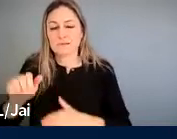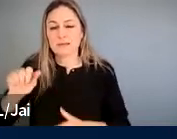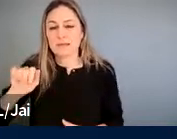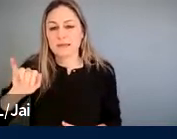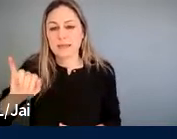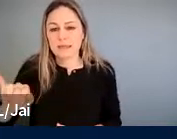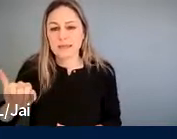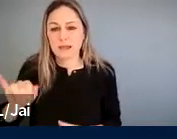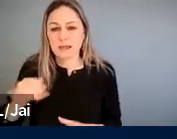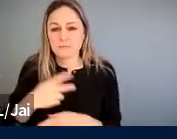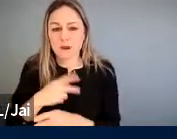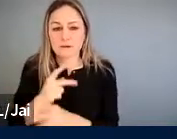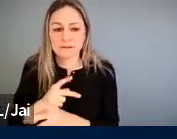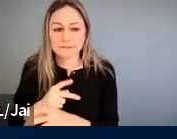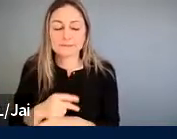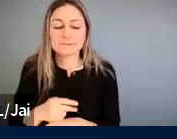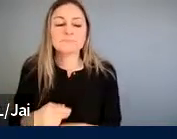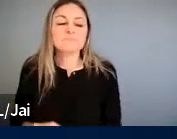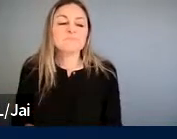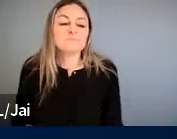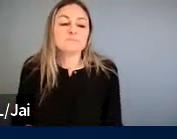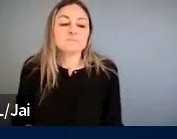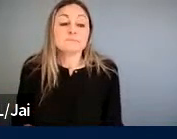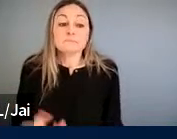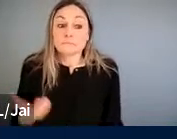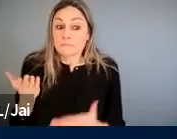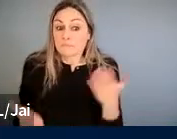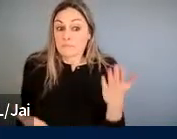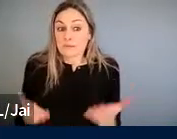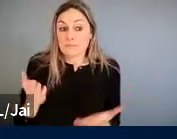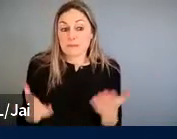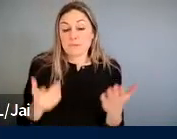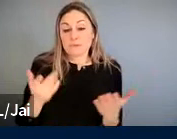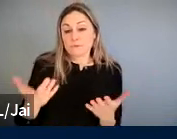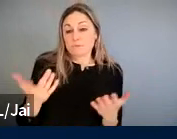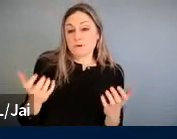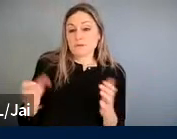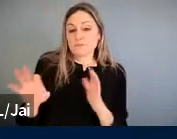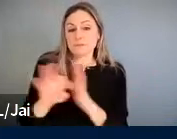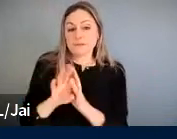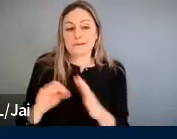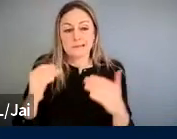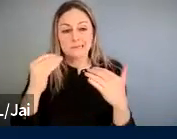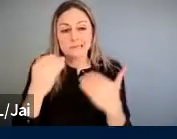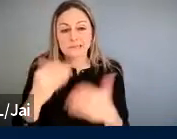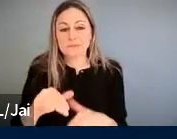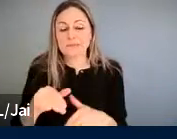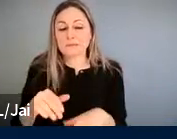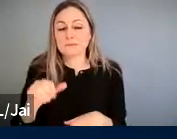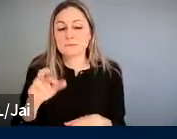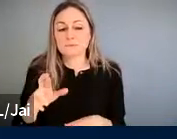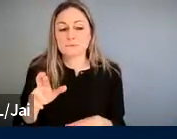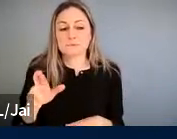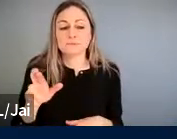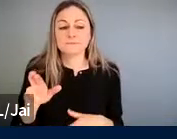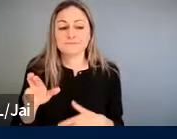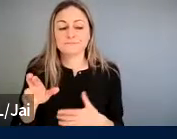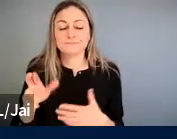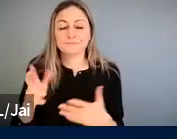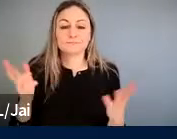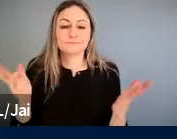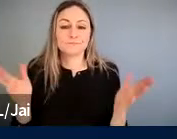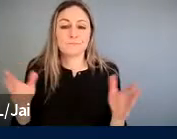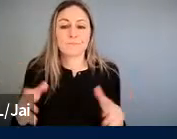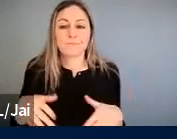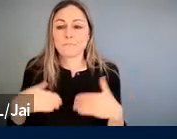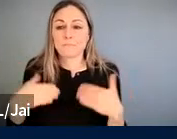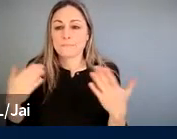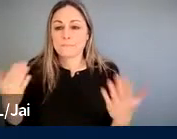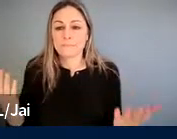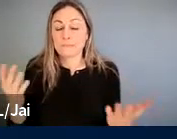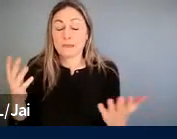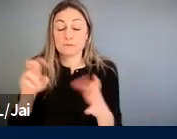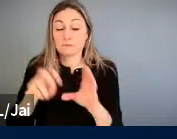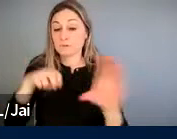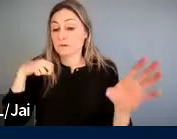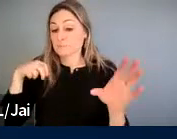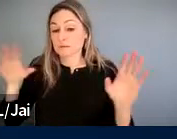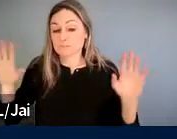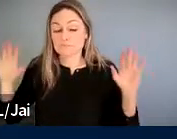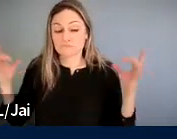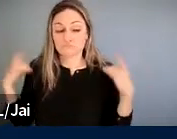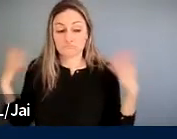utilizing, and you may want to select limited or, you know, even opt completely out of those privacy